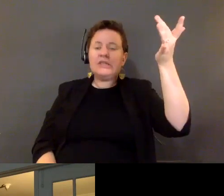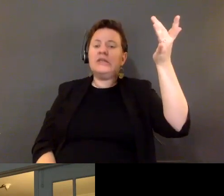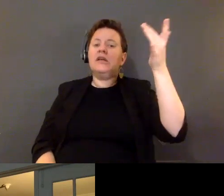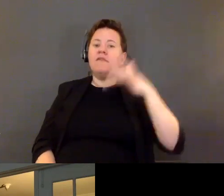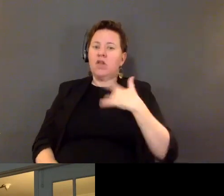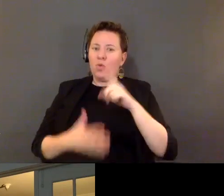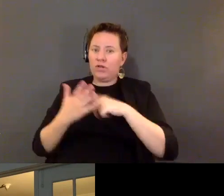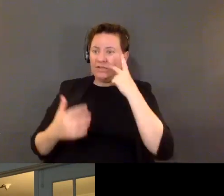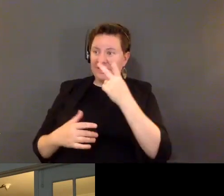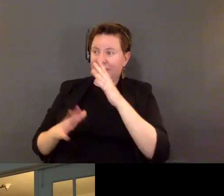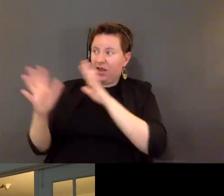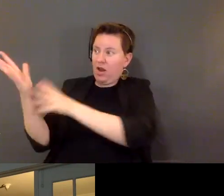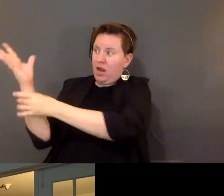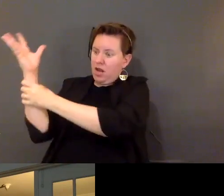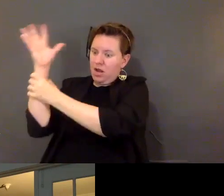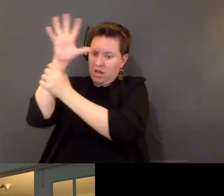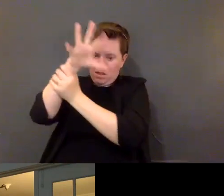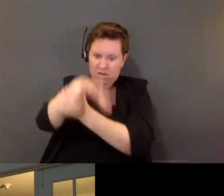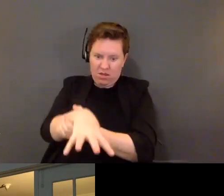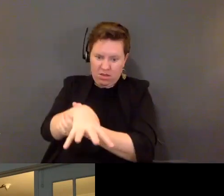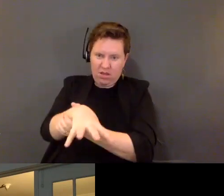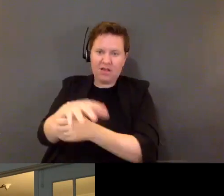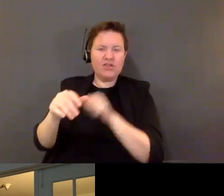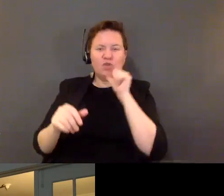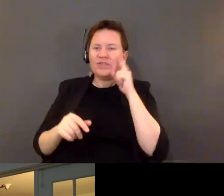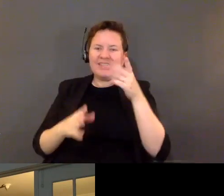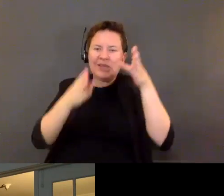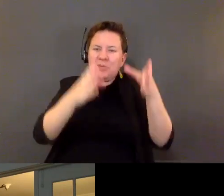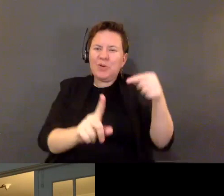their hand you don't really see the subject you see this is lucien freud this is lucien freud